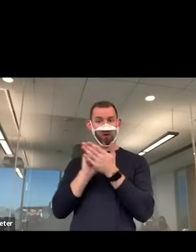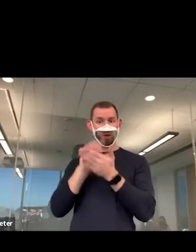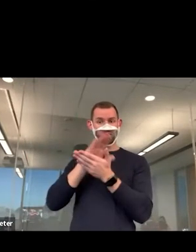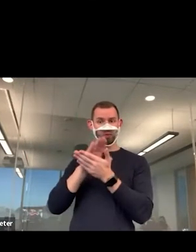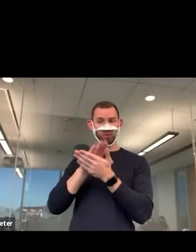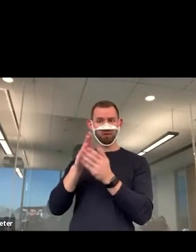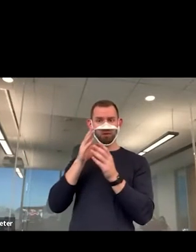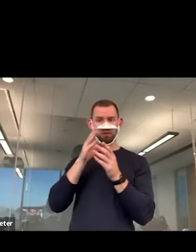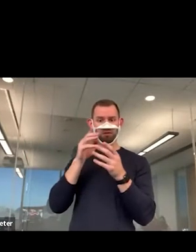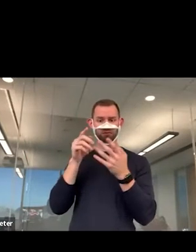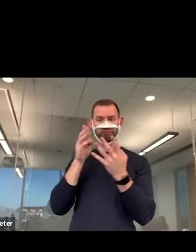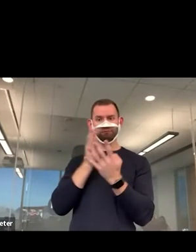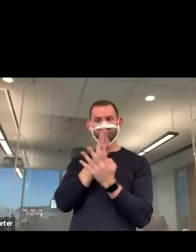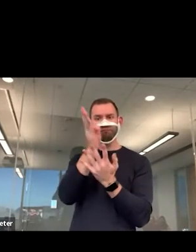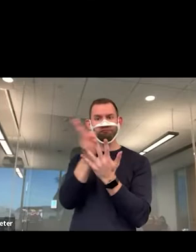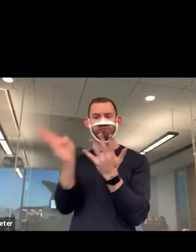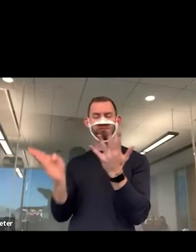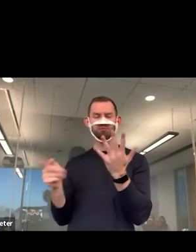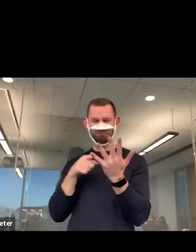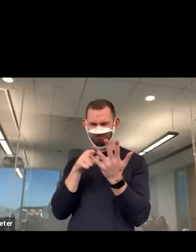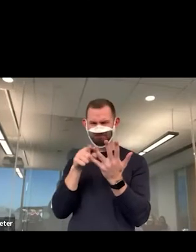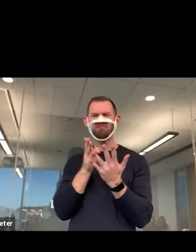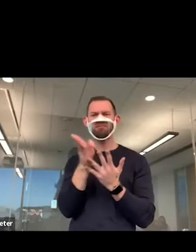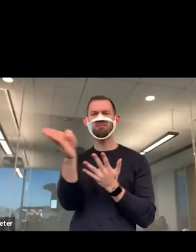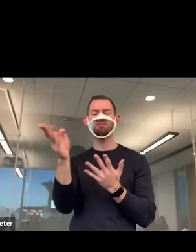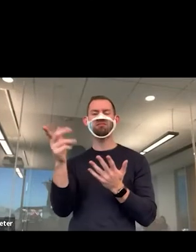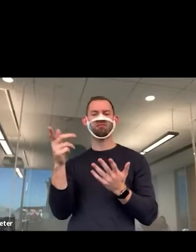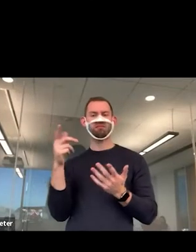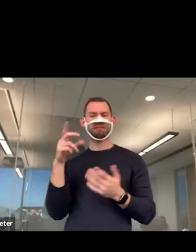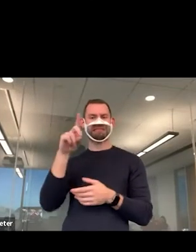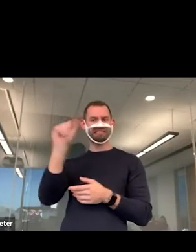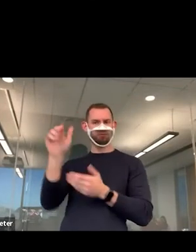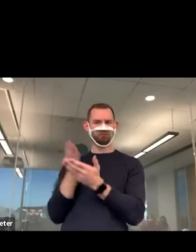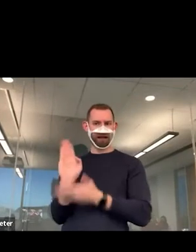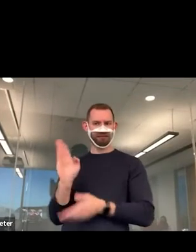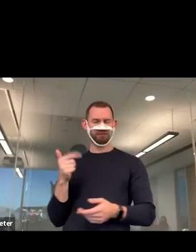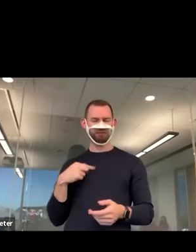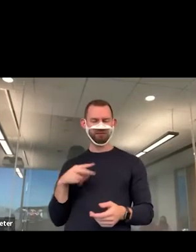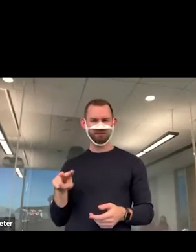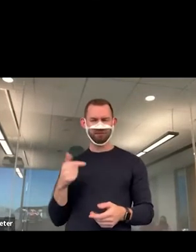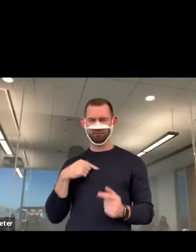i was just so surprised that i didn't know about it and it really took going to law school to learn